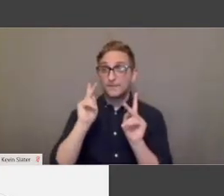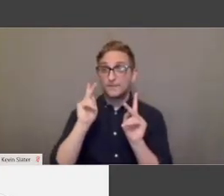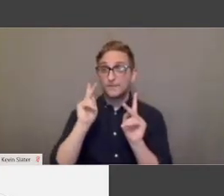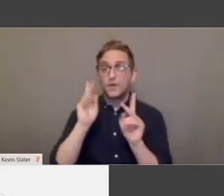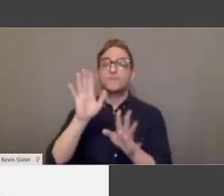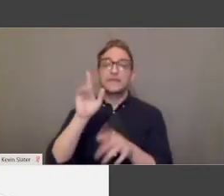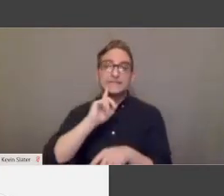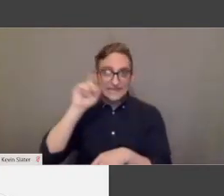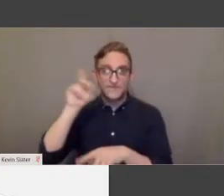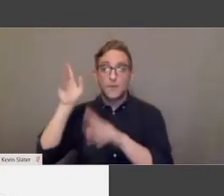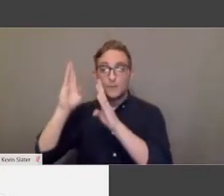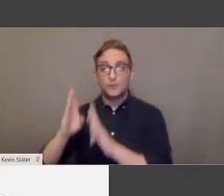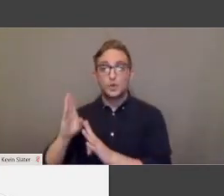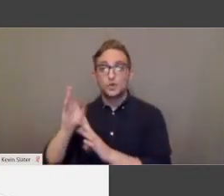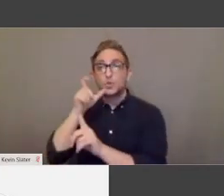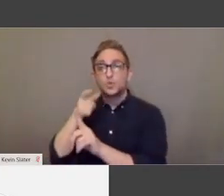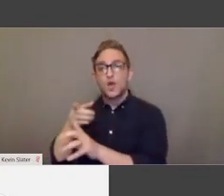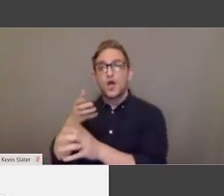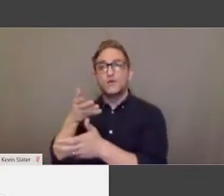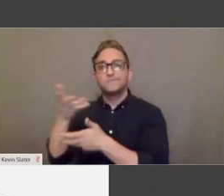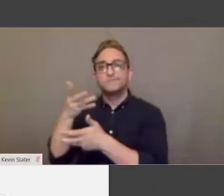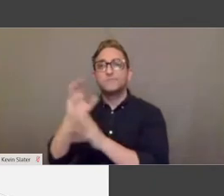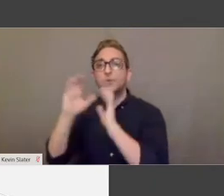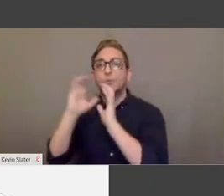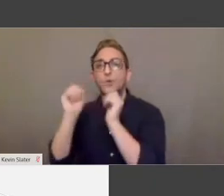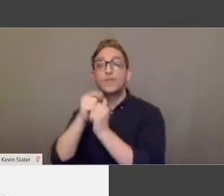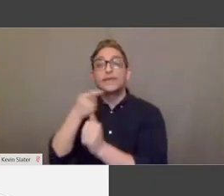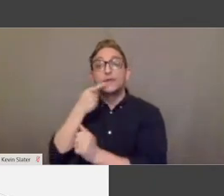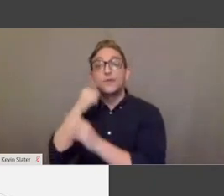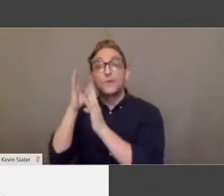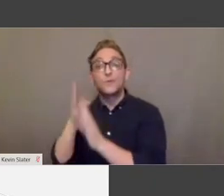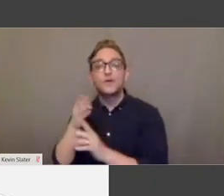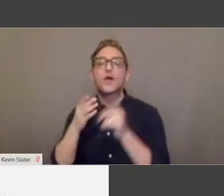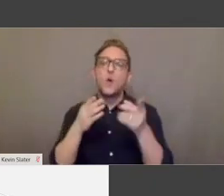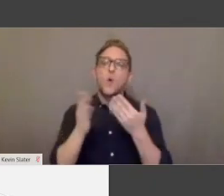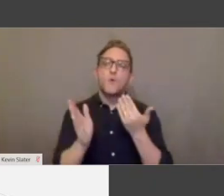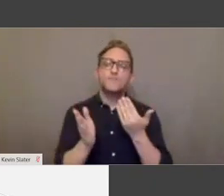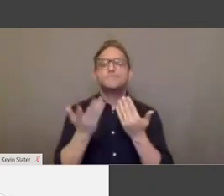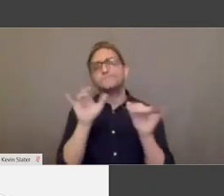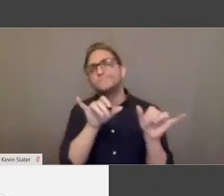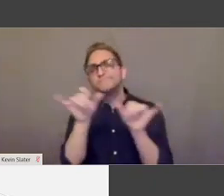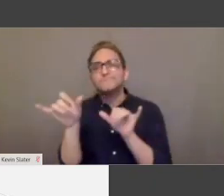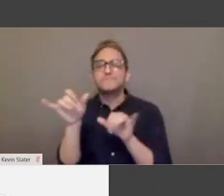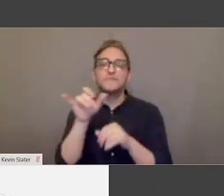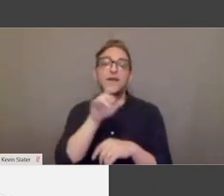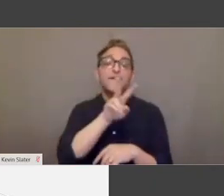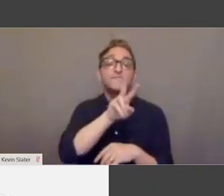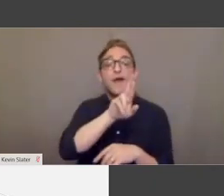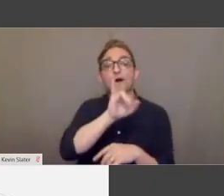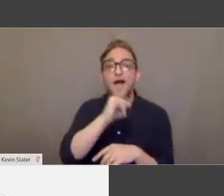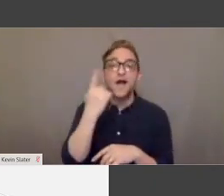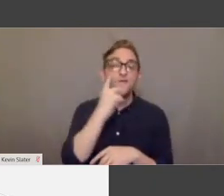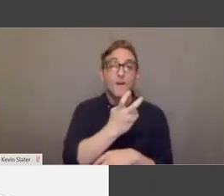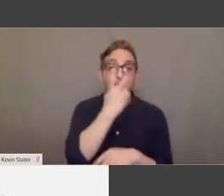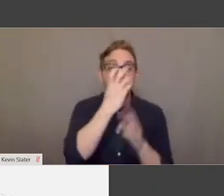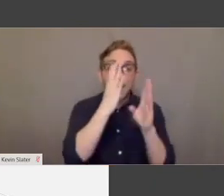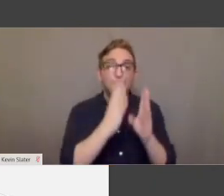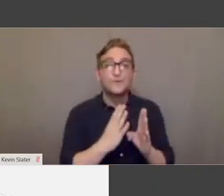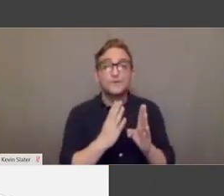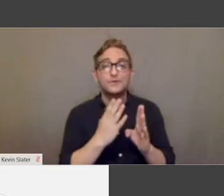for deaf people to communication, this is the same for low vision.